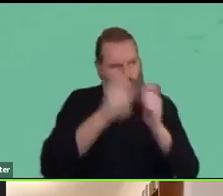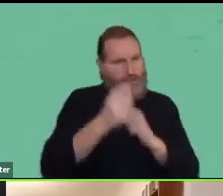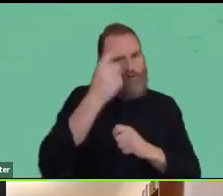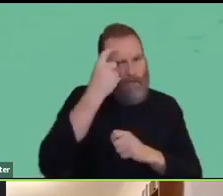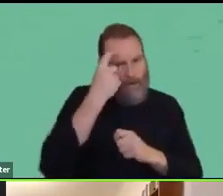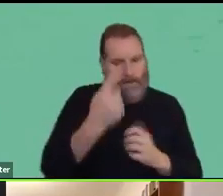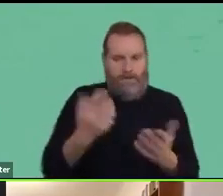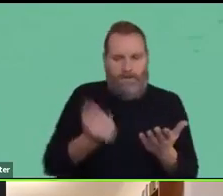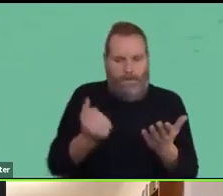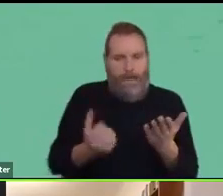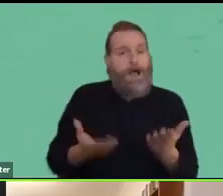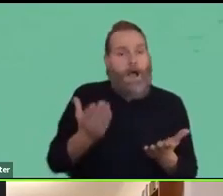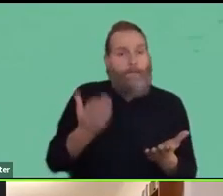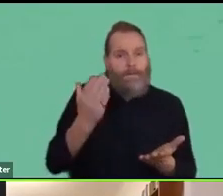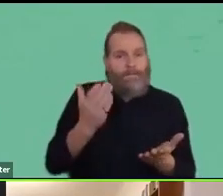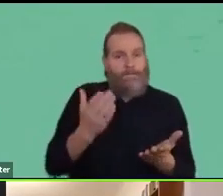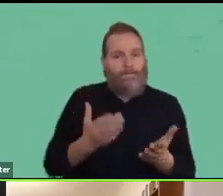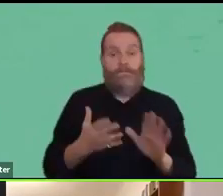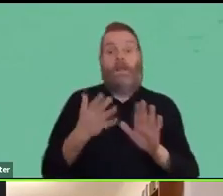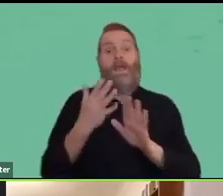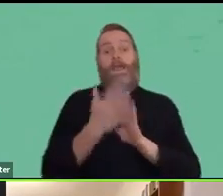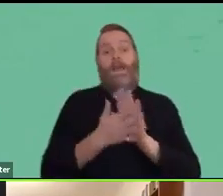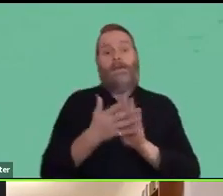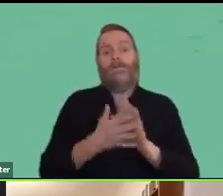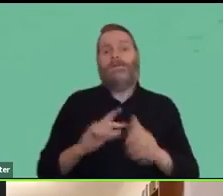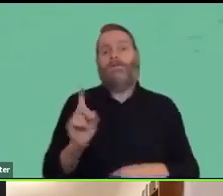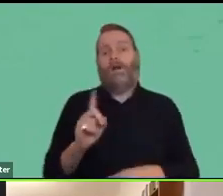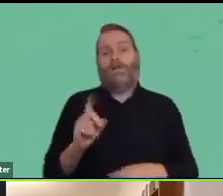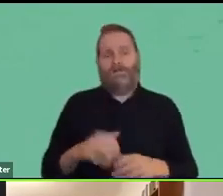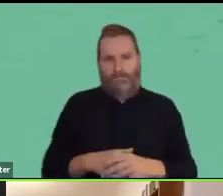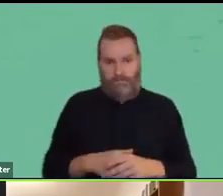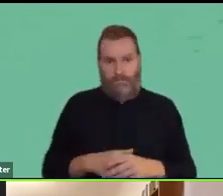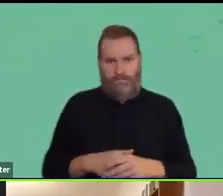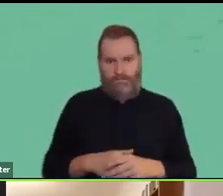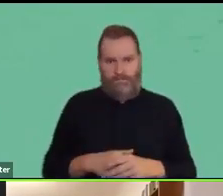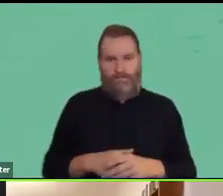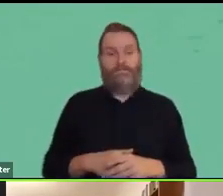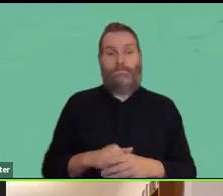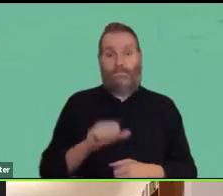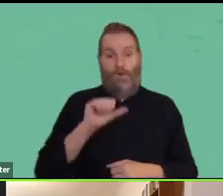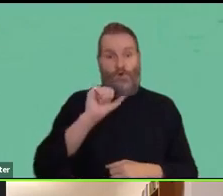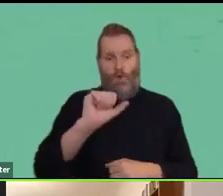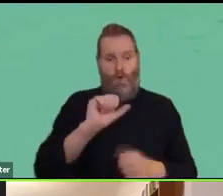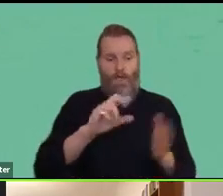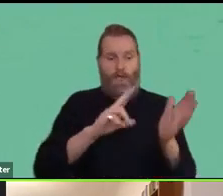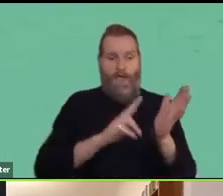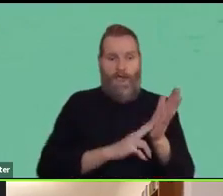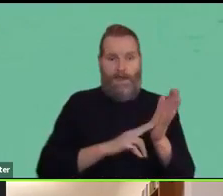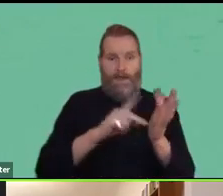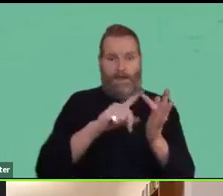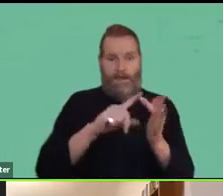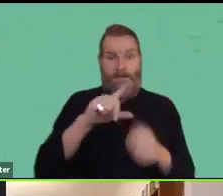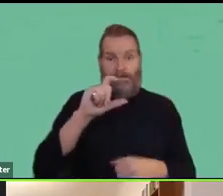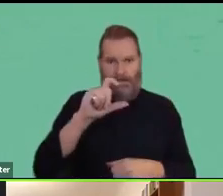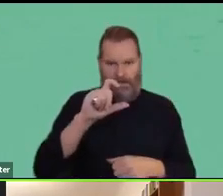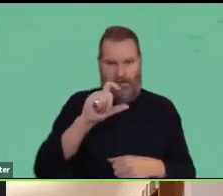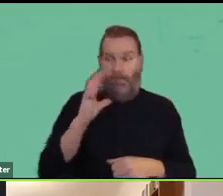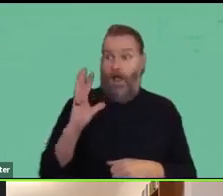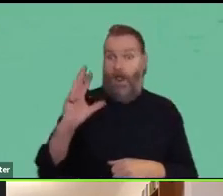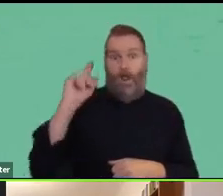so what does that mean well first of all we wanted to get across that your NEC last week debated pay and in January straight after Christmas